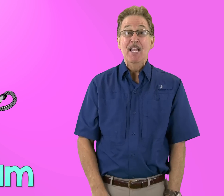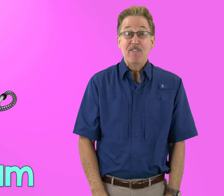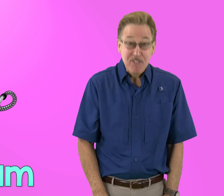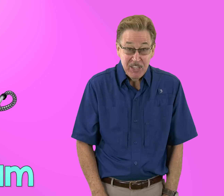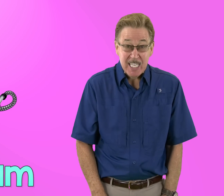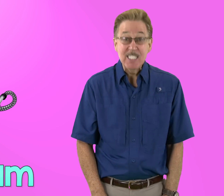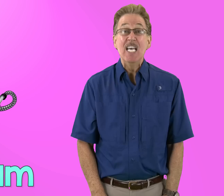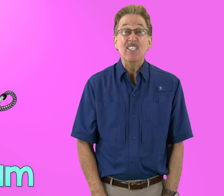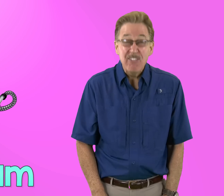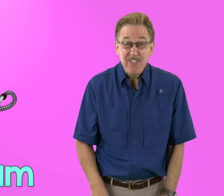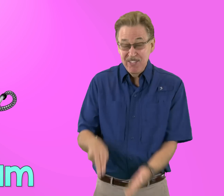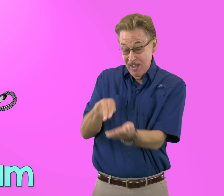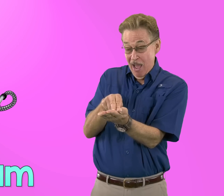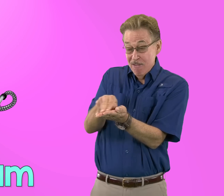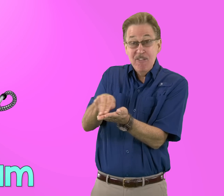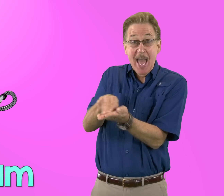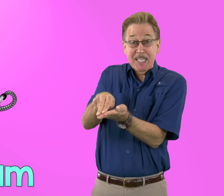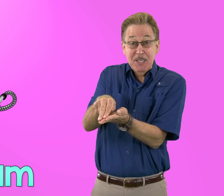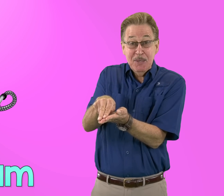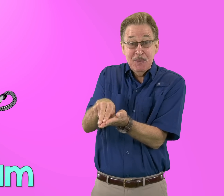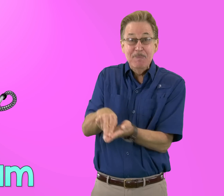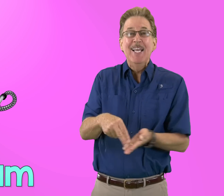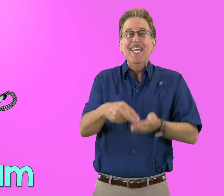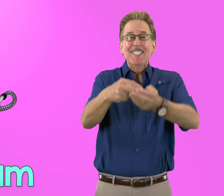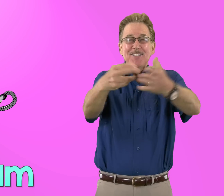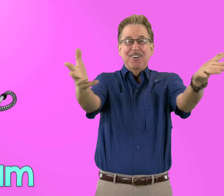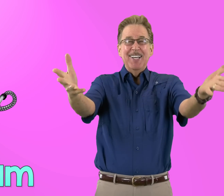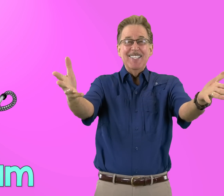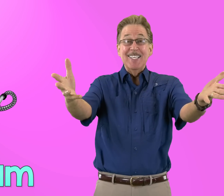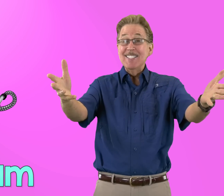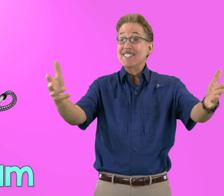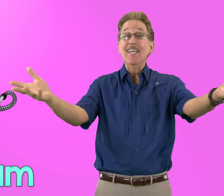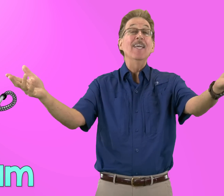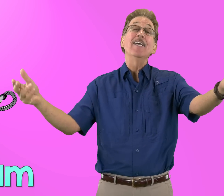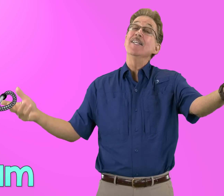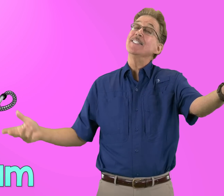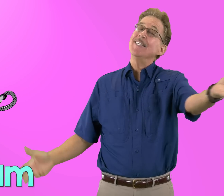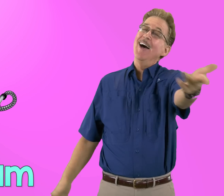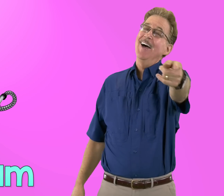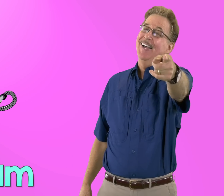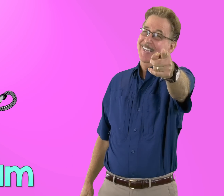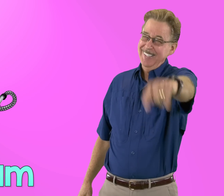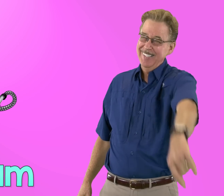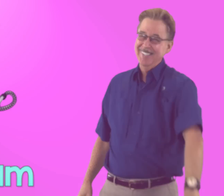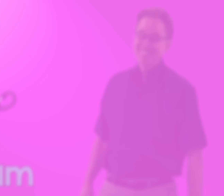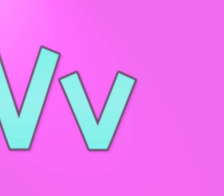V v says /v/ vacuum It's fun to sing and sign